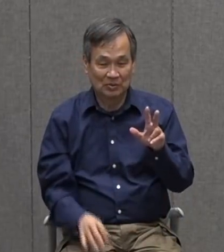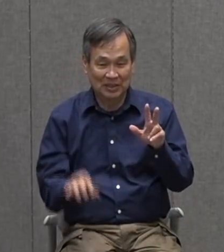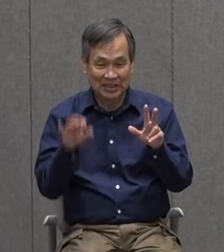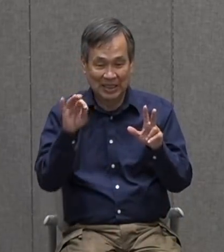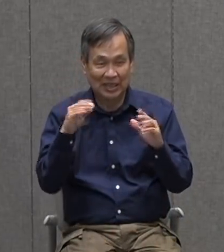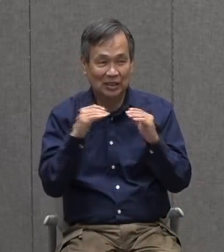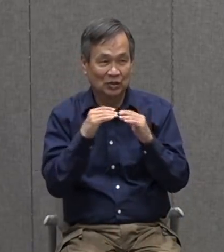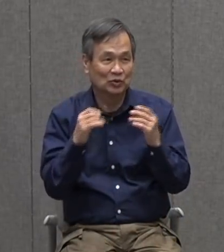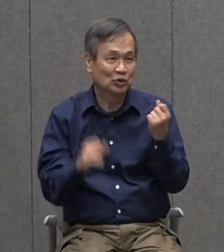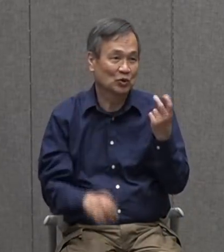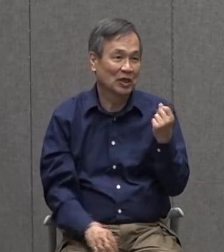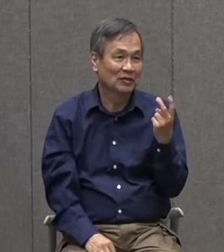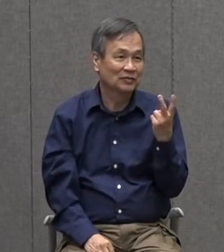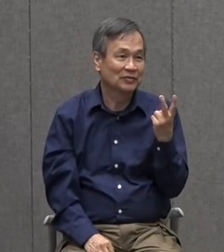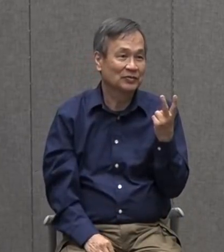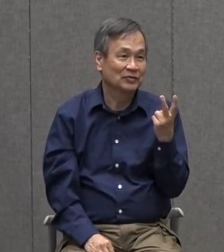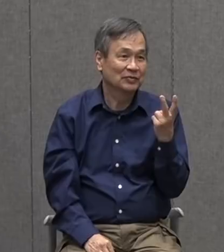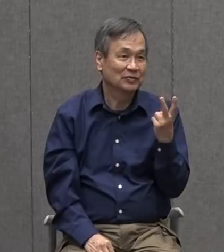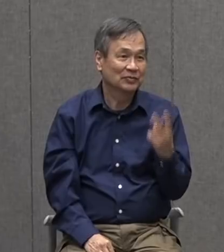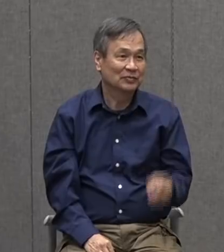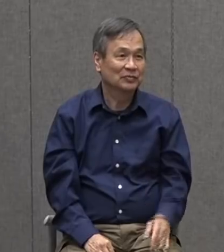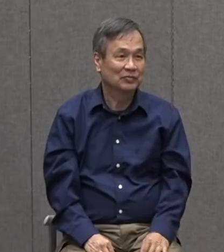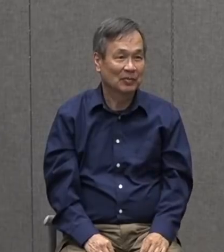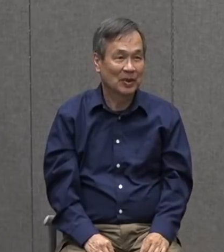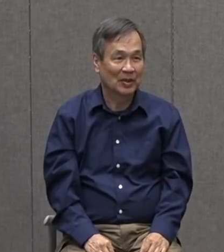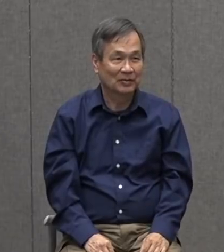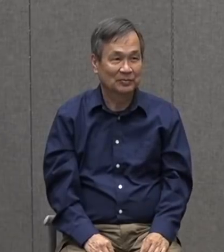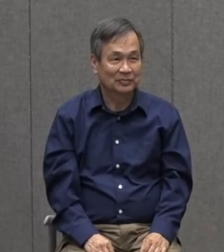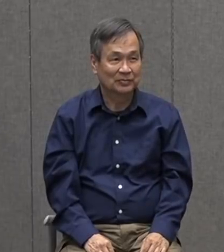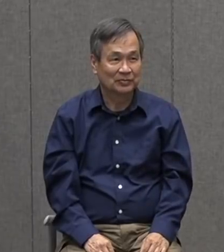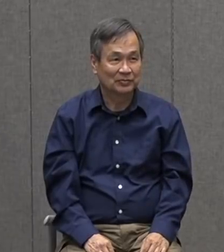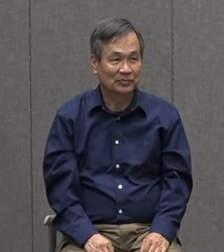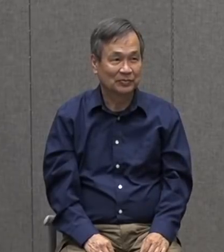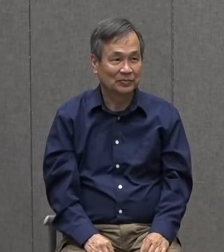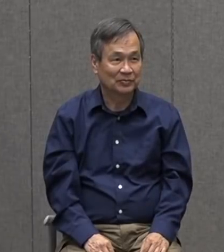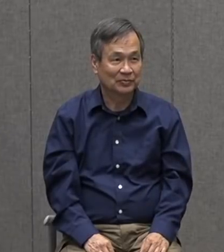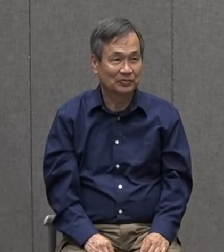I add to, remember how I told you I have to add that up.